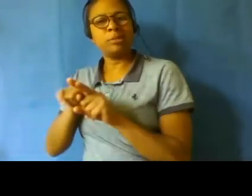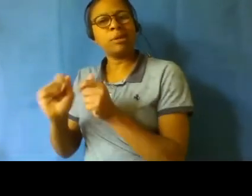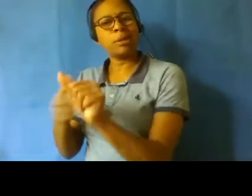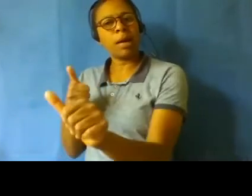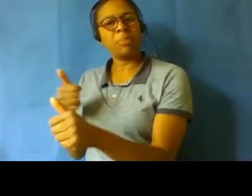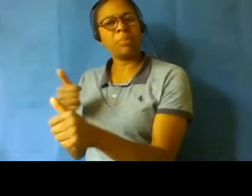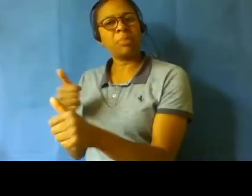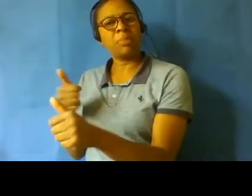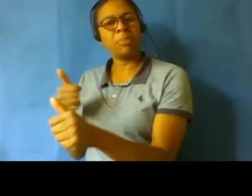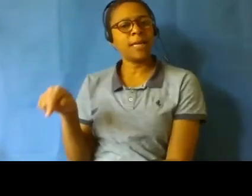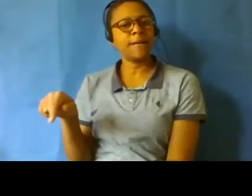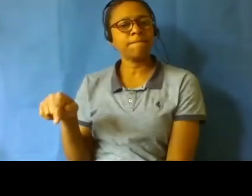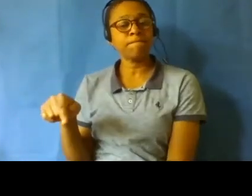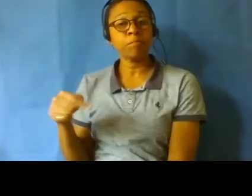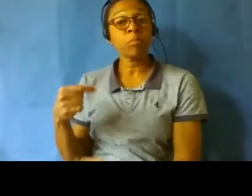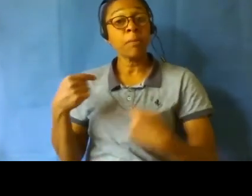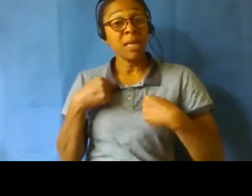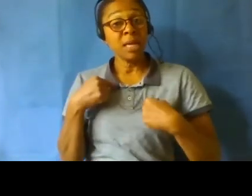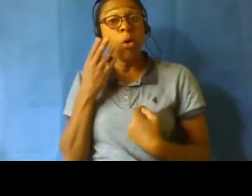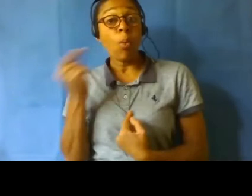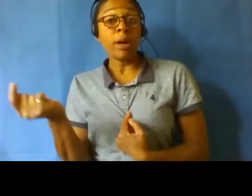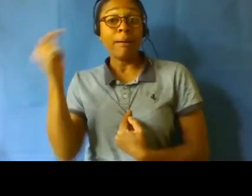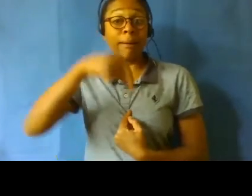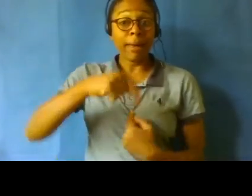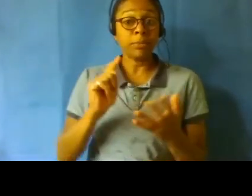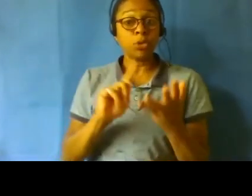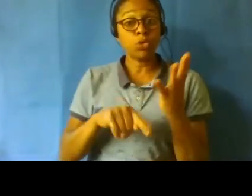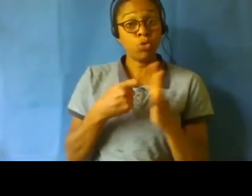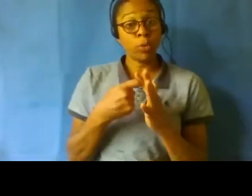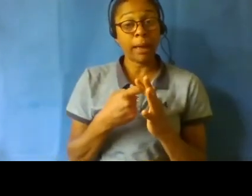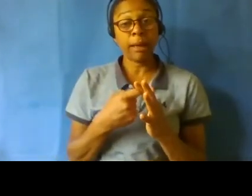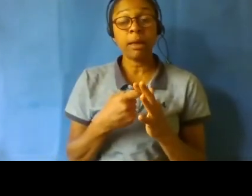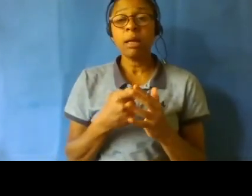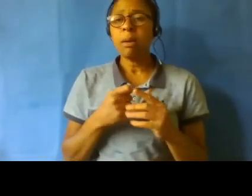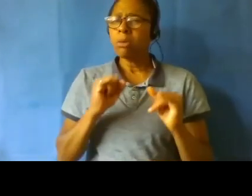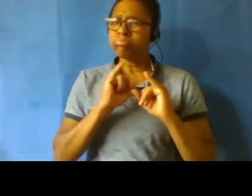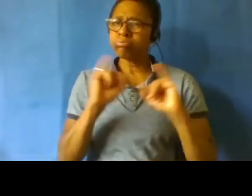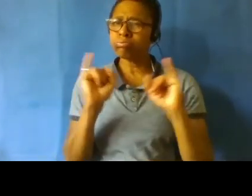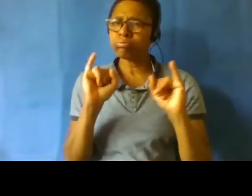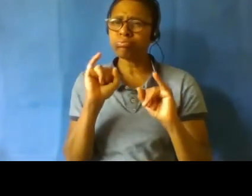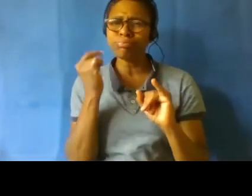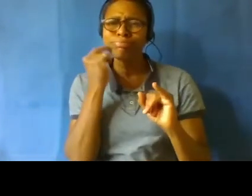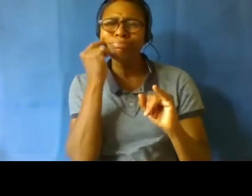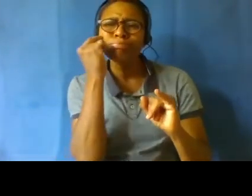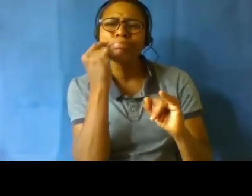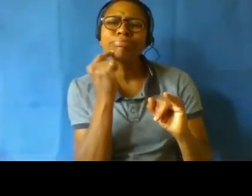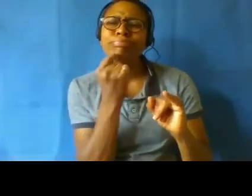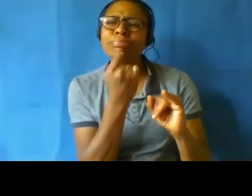when it came to the UK but I was never allowed to use steroid creams it was always some other cream we bought from the market we don't tend to trust health